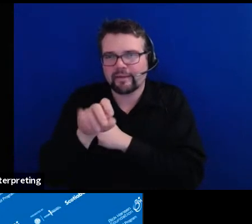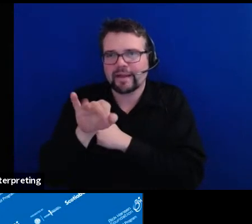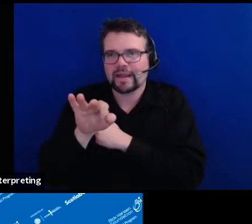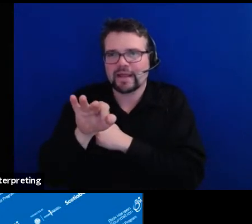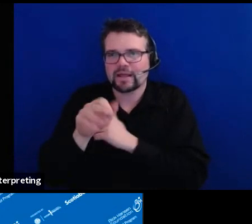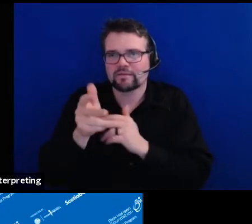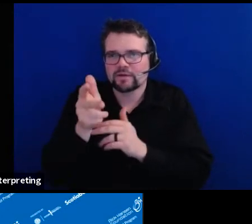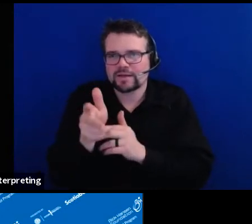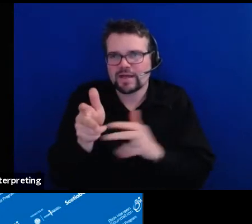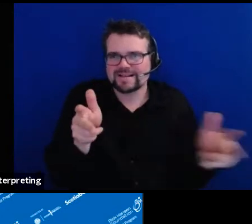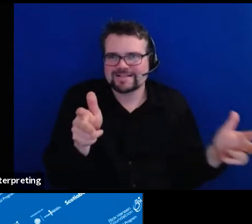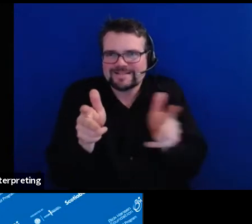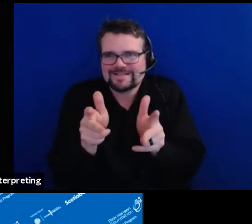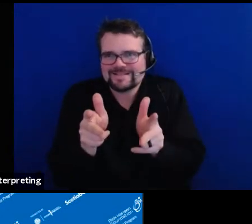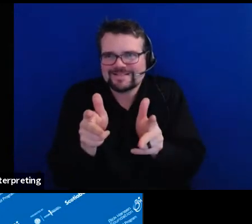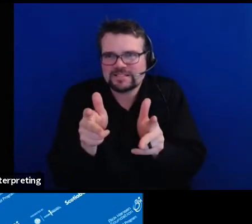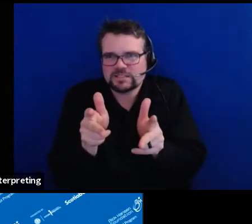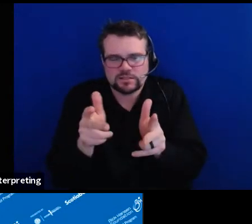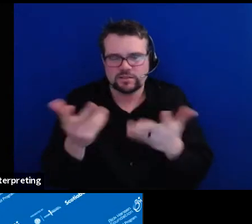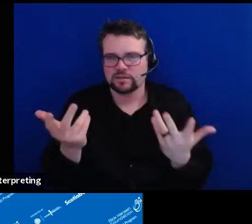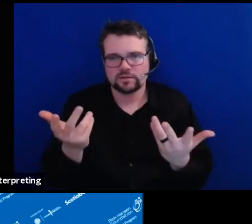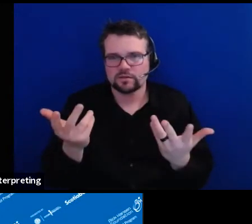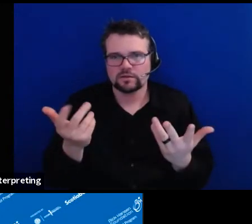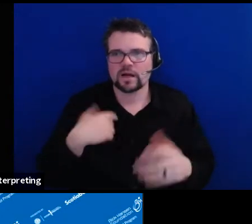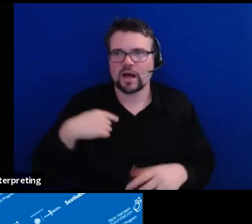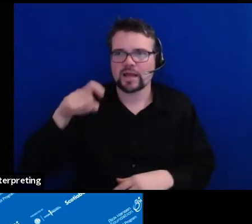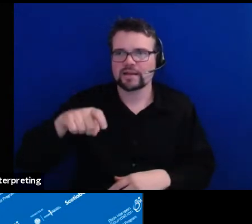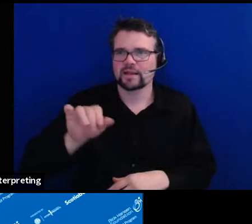ME. I LITERALLY NEED, OH, MY GOSH,